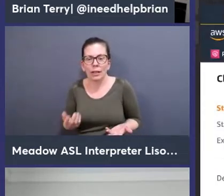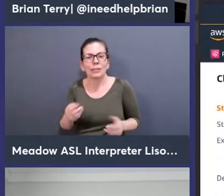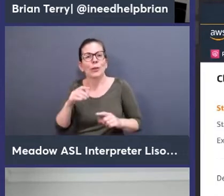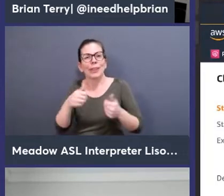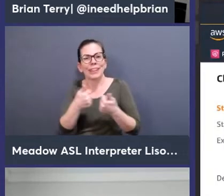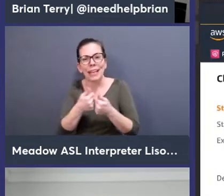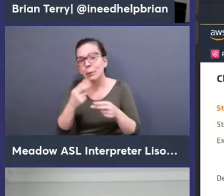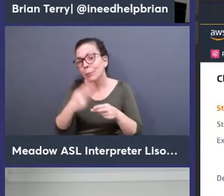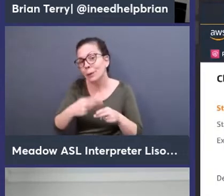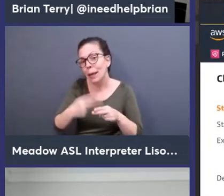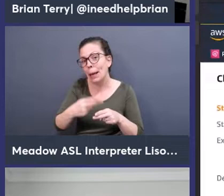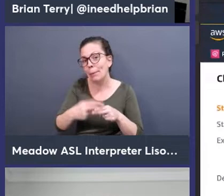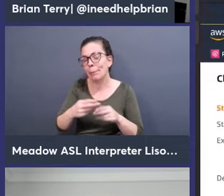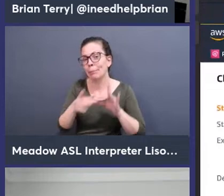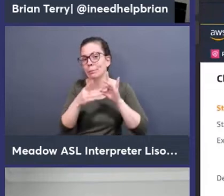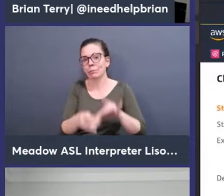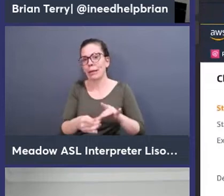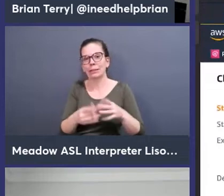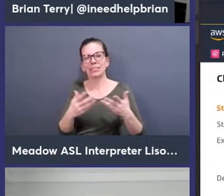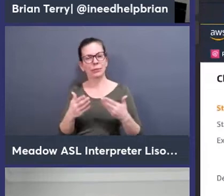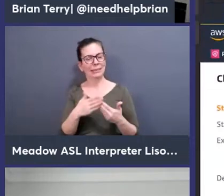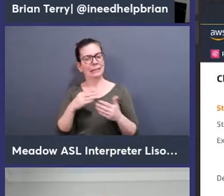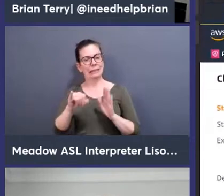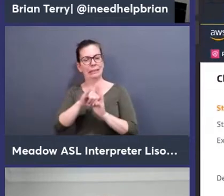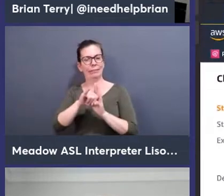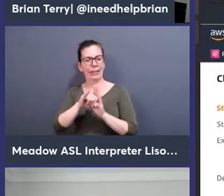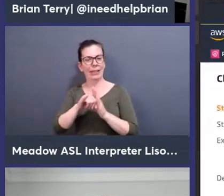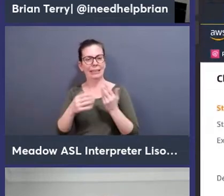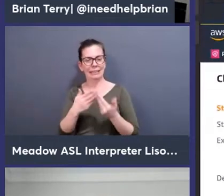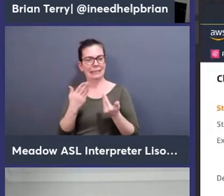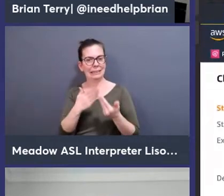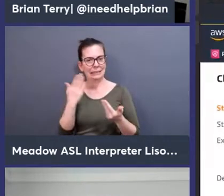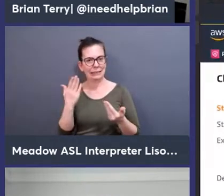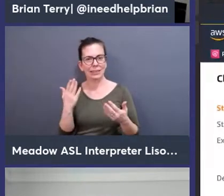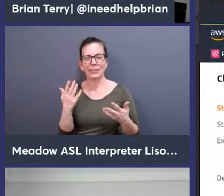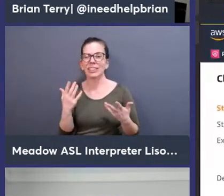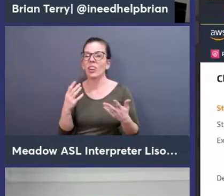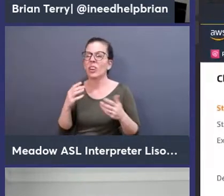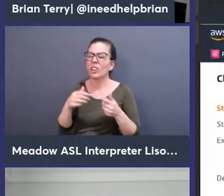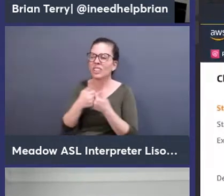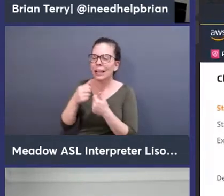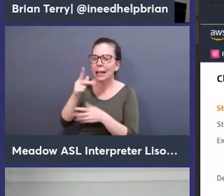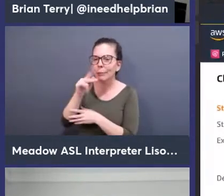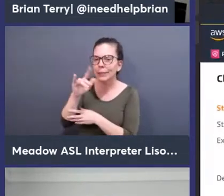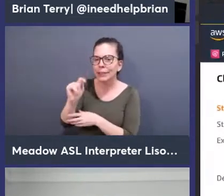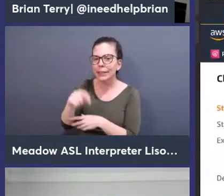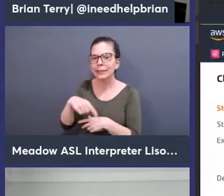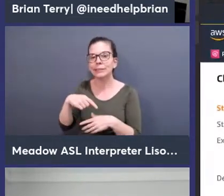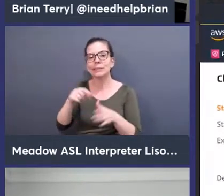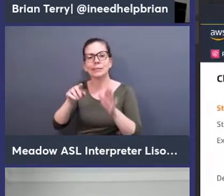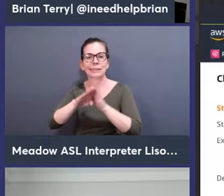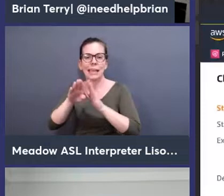and so it's a little easy to identify. So GameKit, dev is the environment.